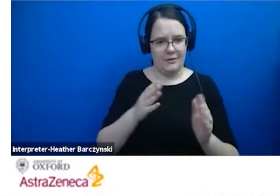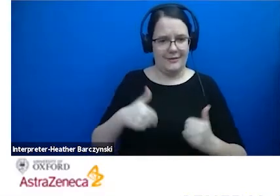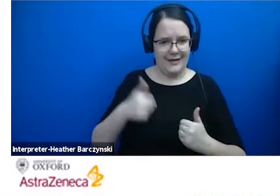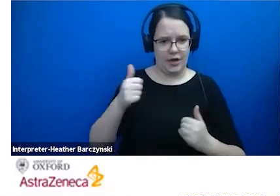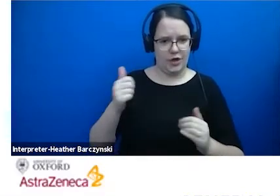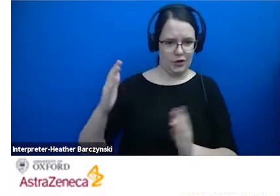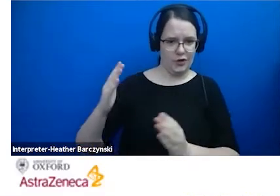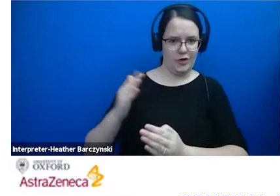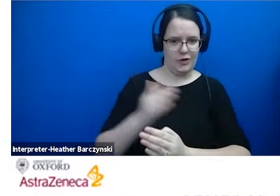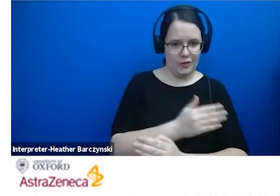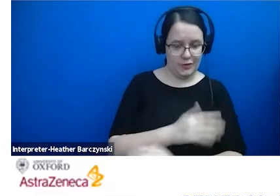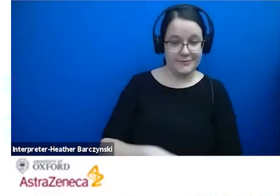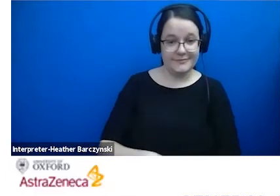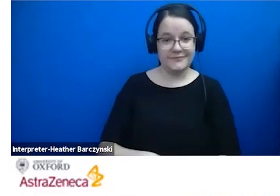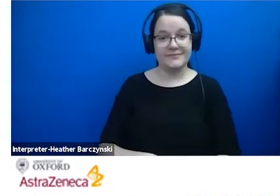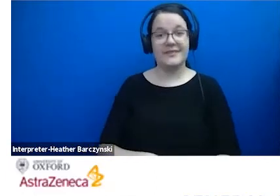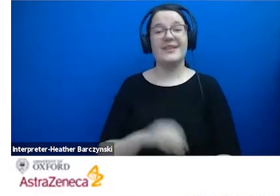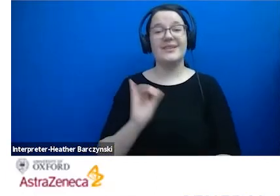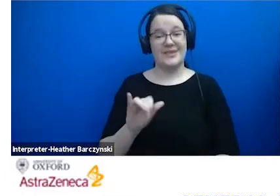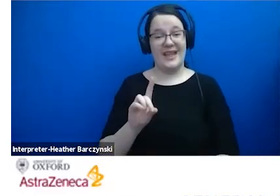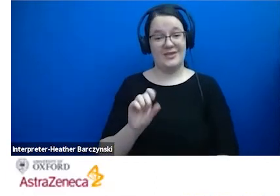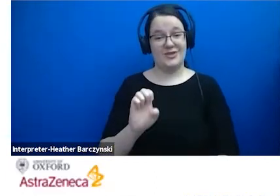dose finding and hd escalation are parts of these studies